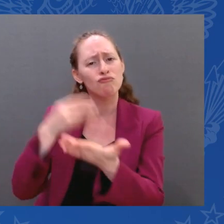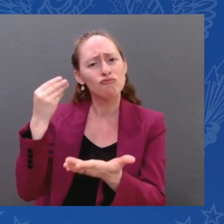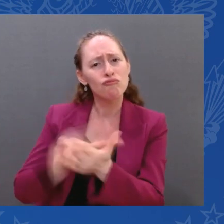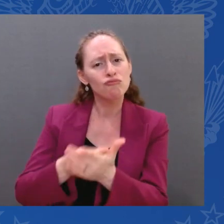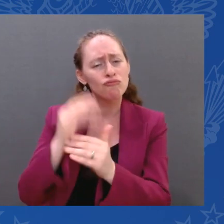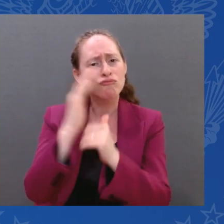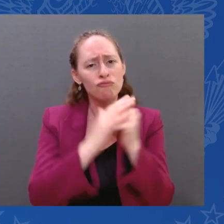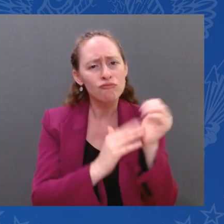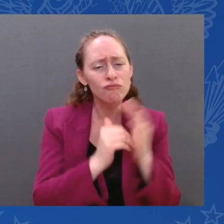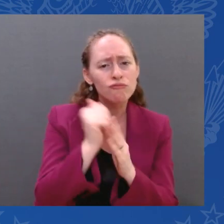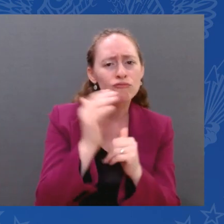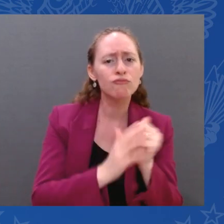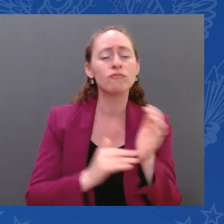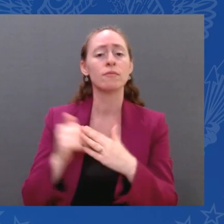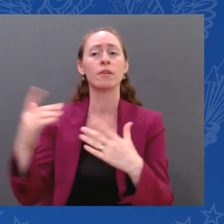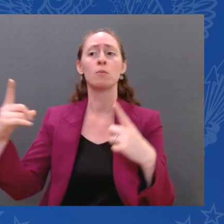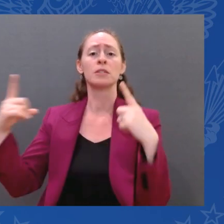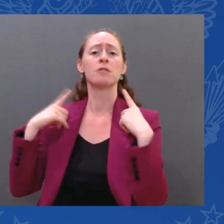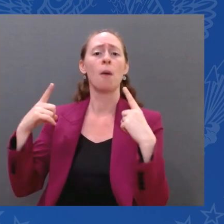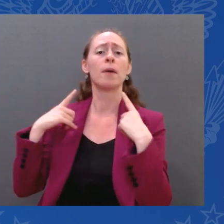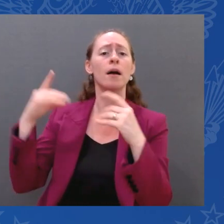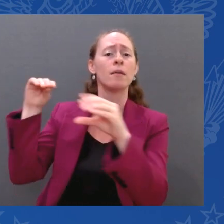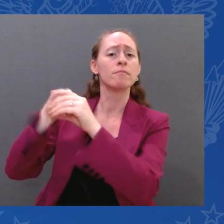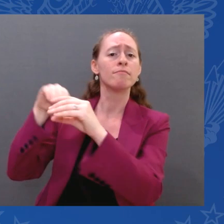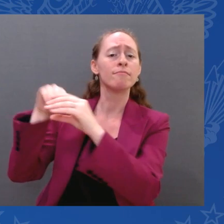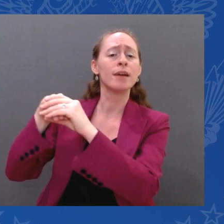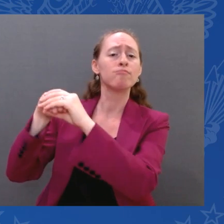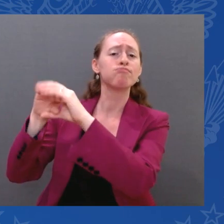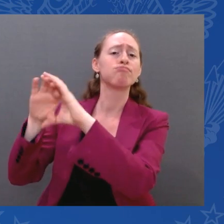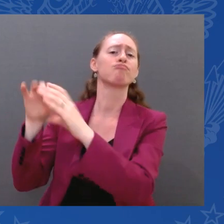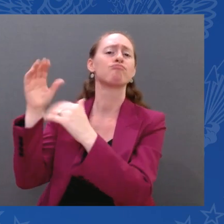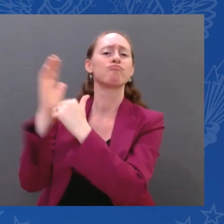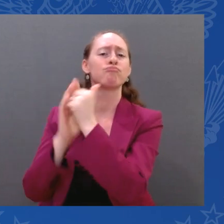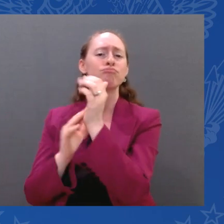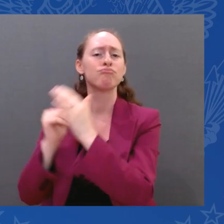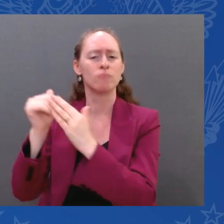And our economic might and dynamism. In more than 30 years of friendship,